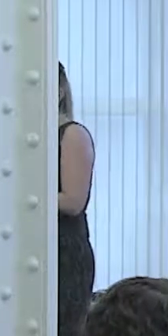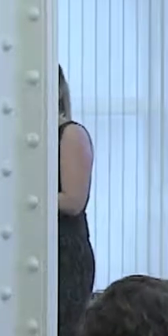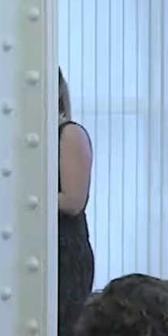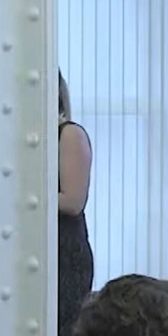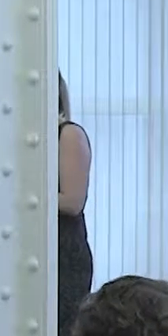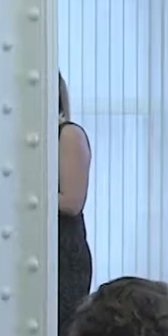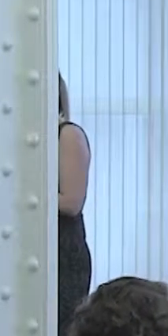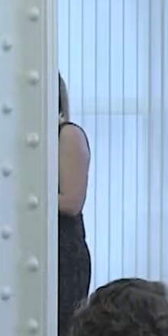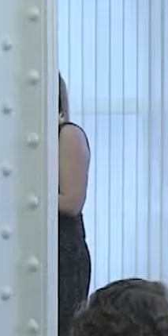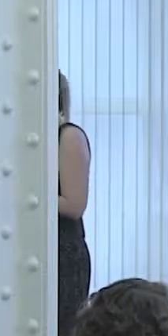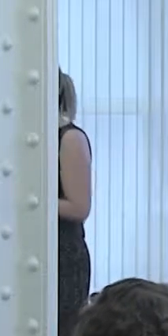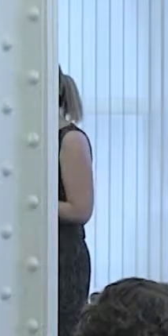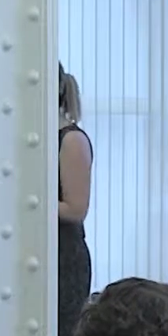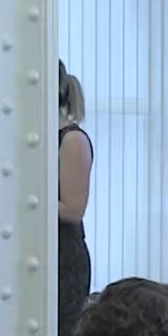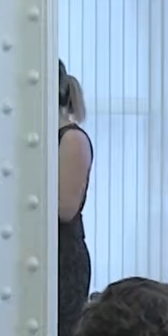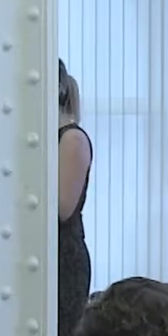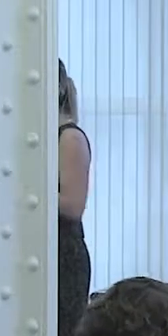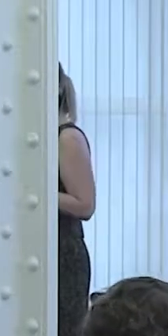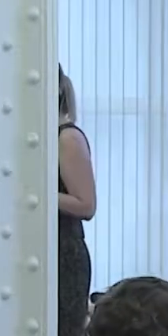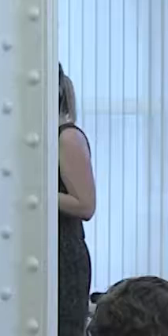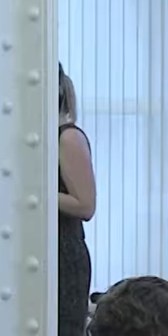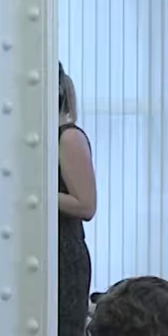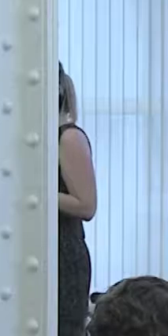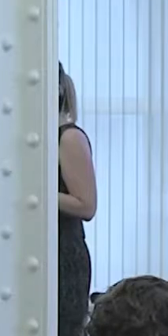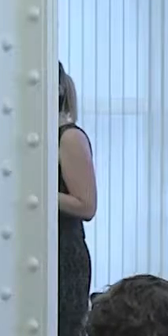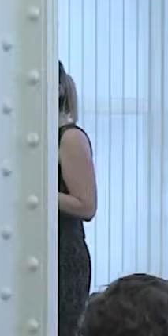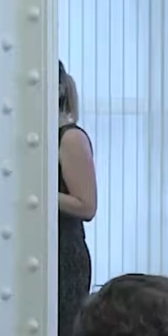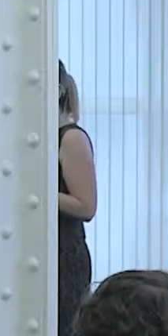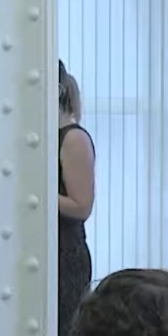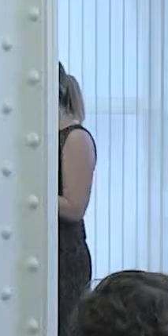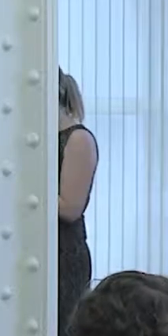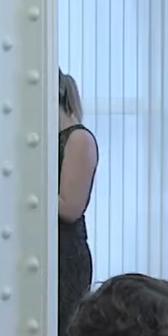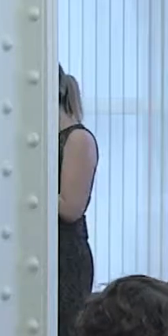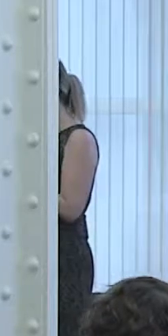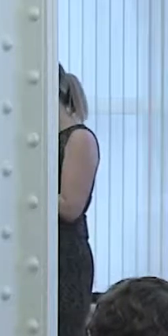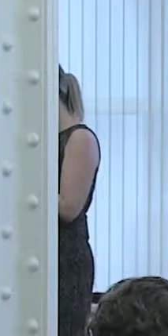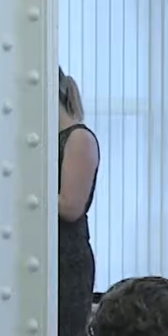and the place is legit, two hours away from my house